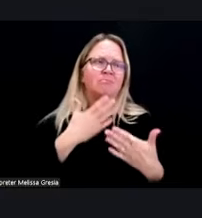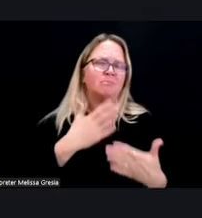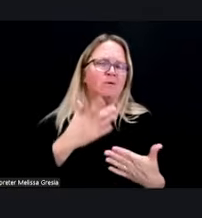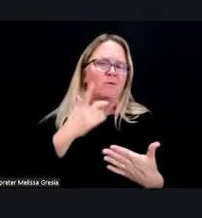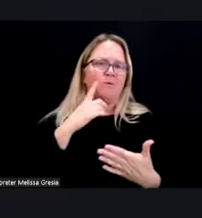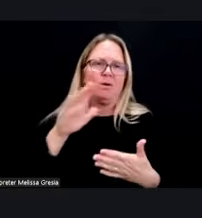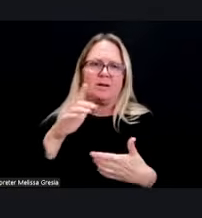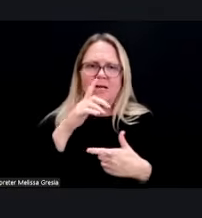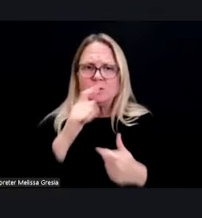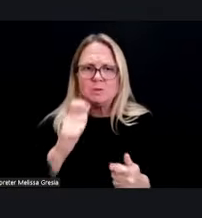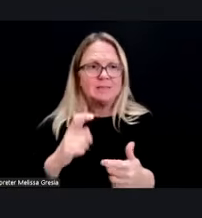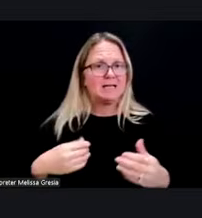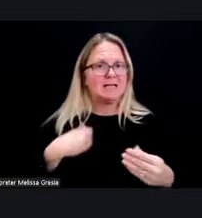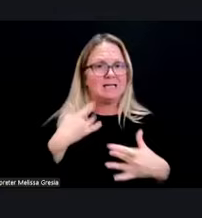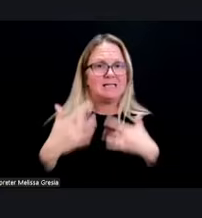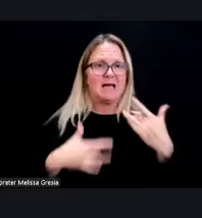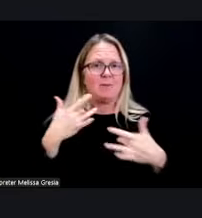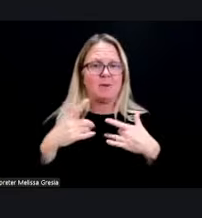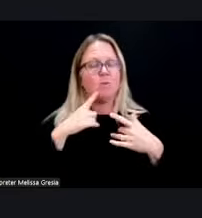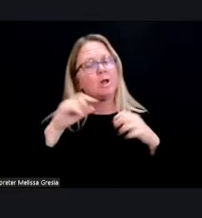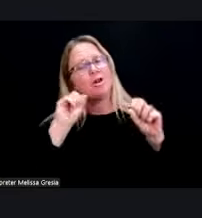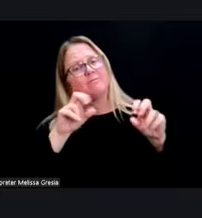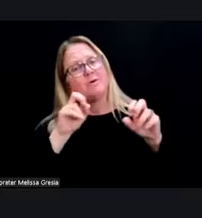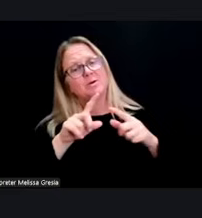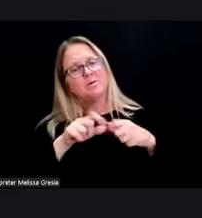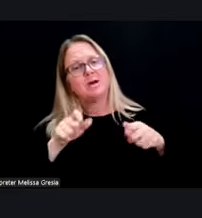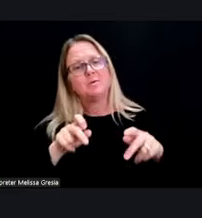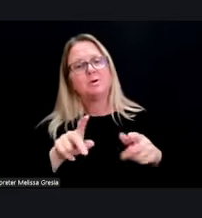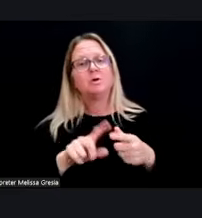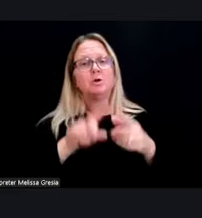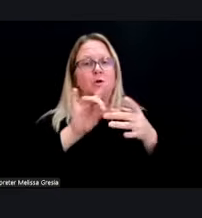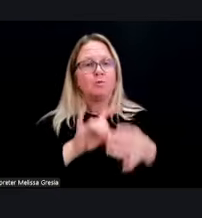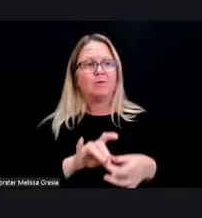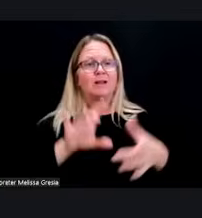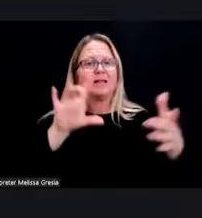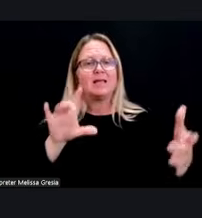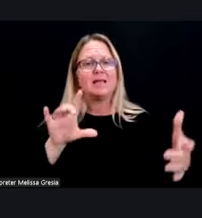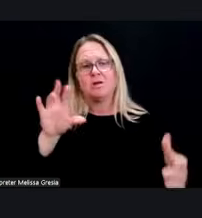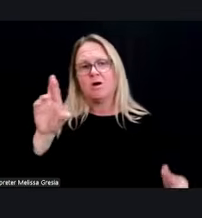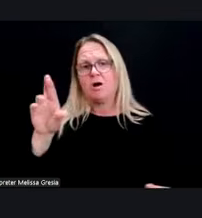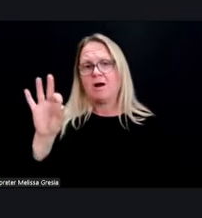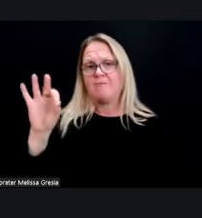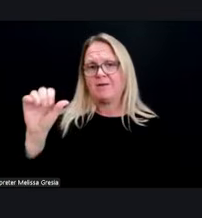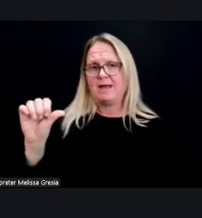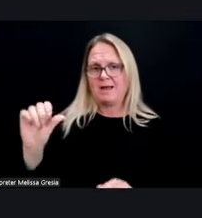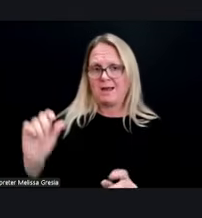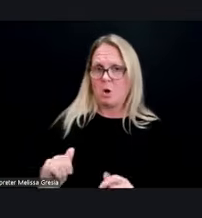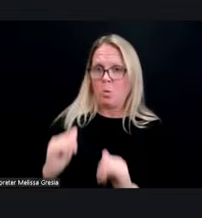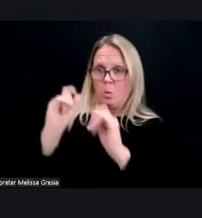we look forward to the opportunity to be able to release this RFA ultimately award them and